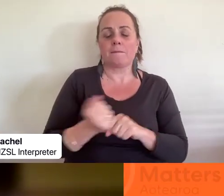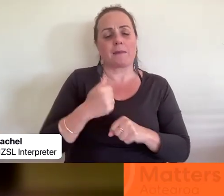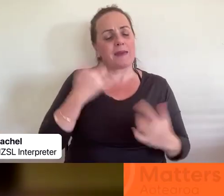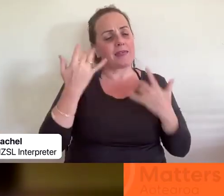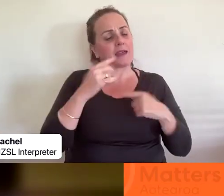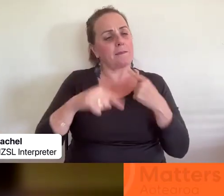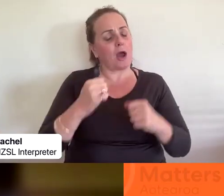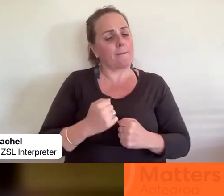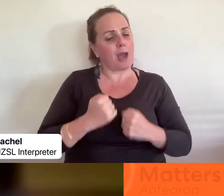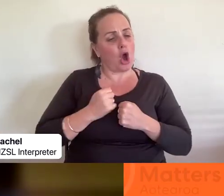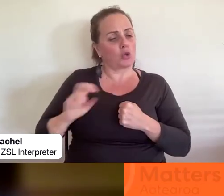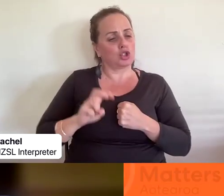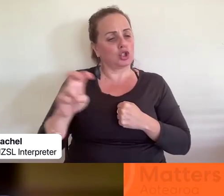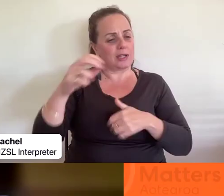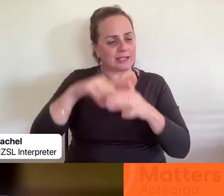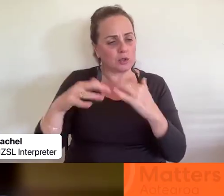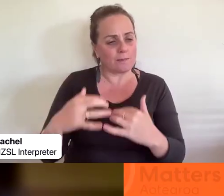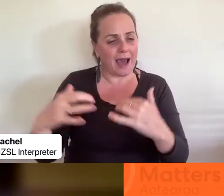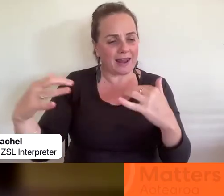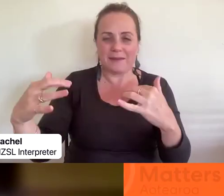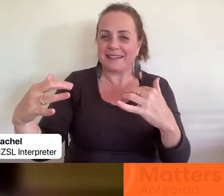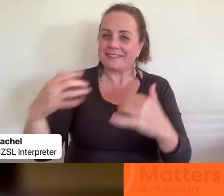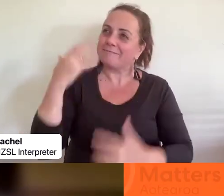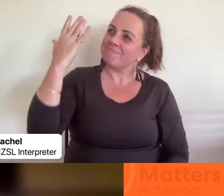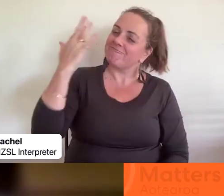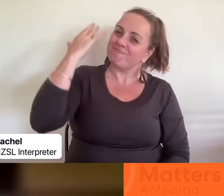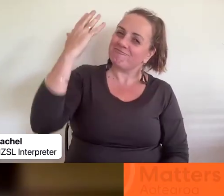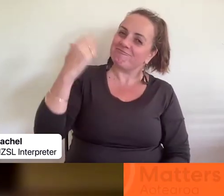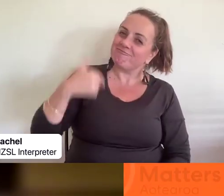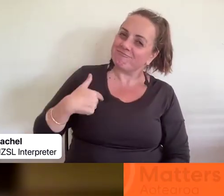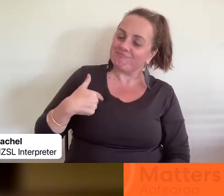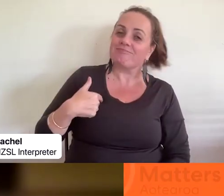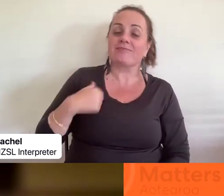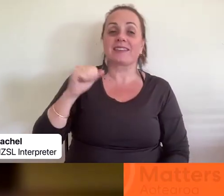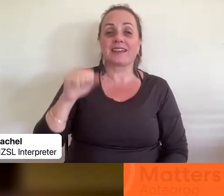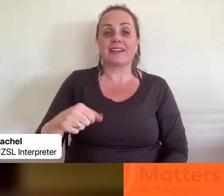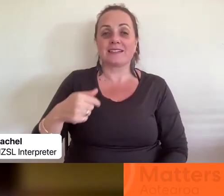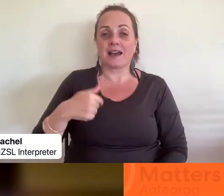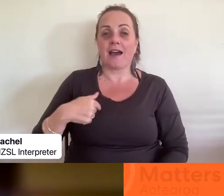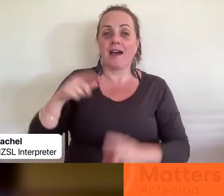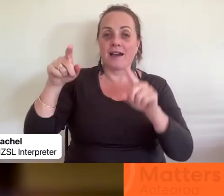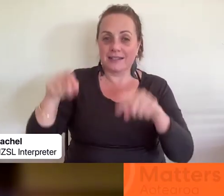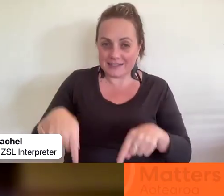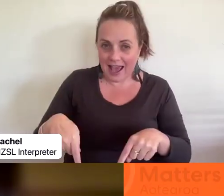into parliament as you were all speaking, because actually I did start by standing for local body